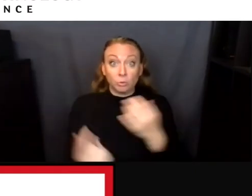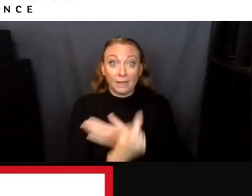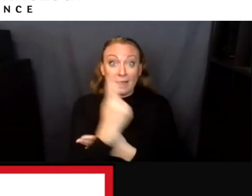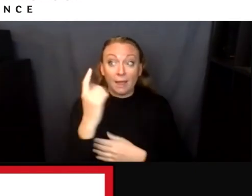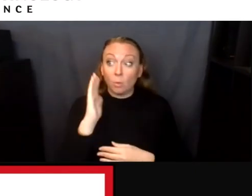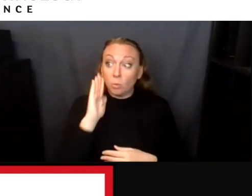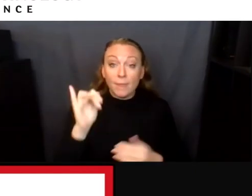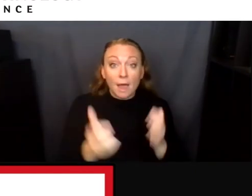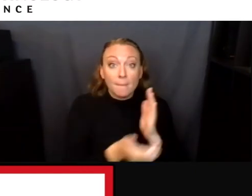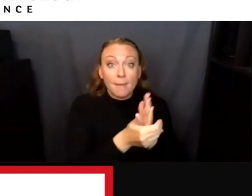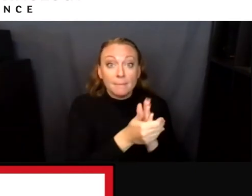So it's...